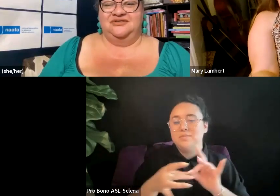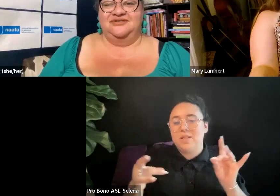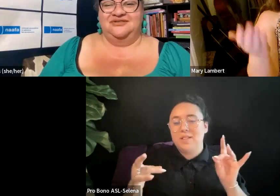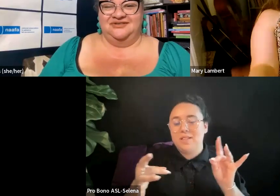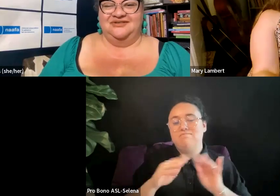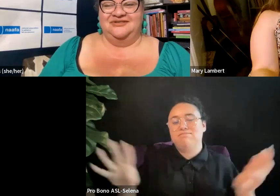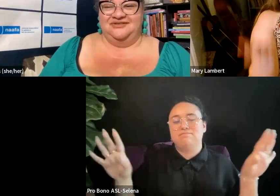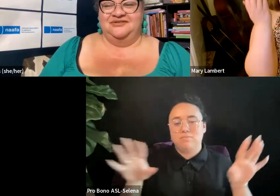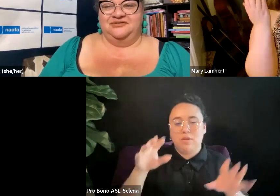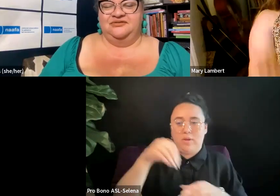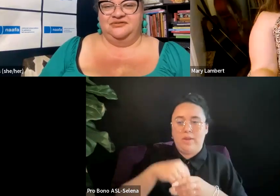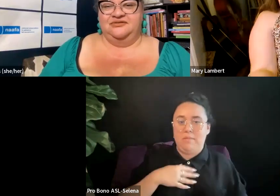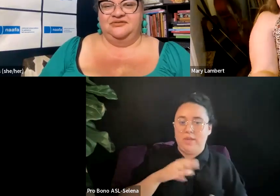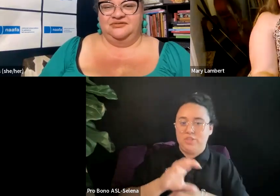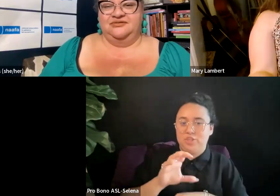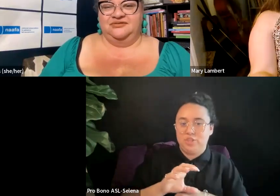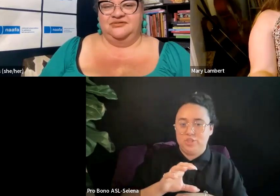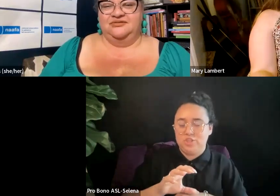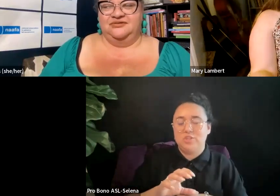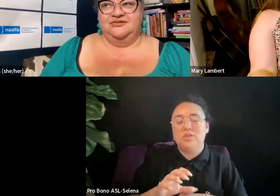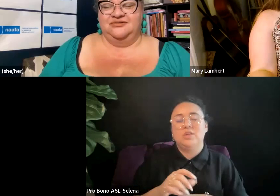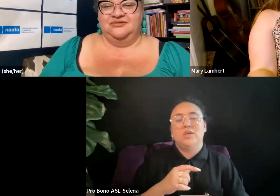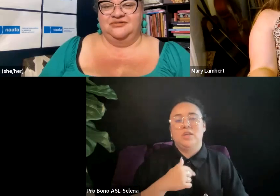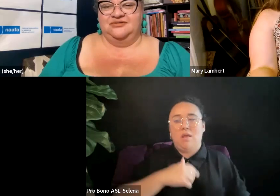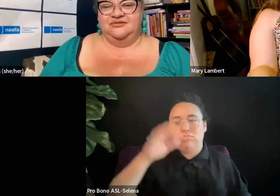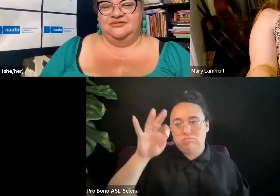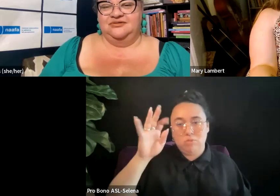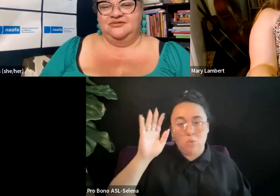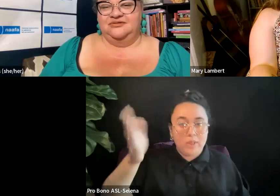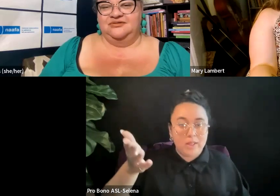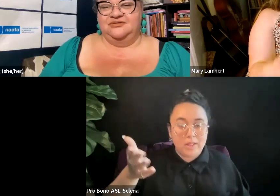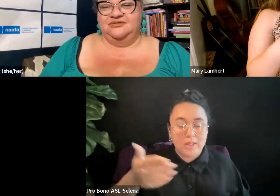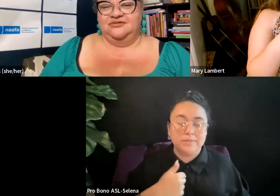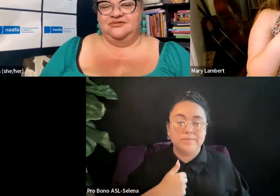You're in my church. And we're going to talk about it because it is it has been such